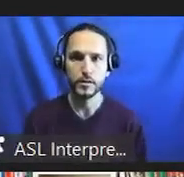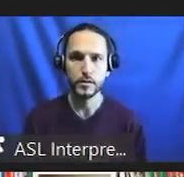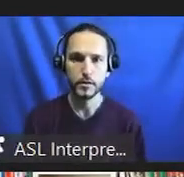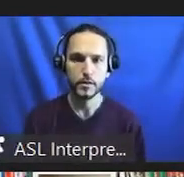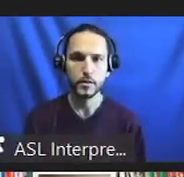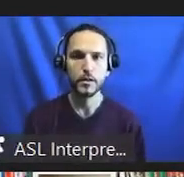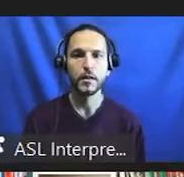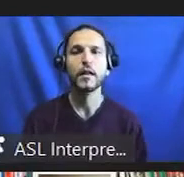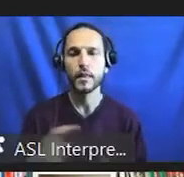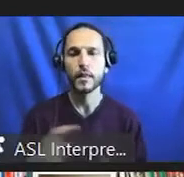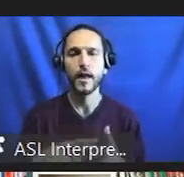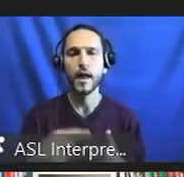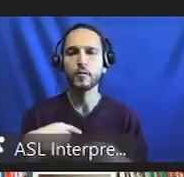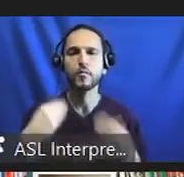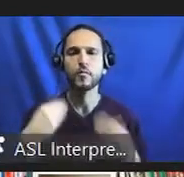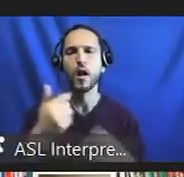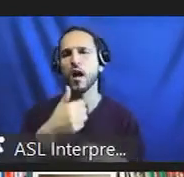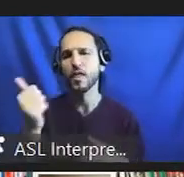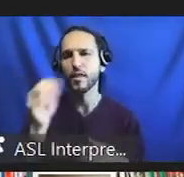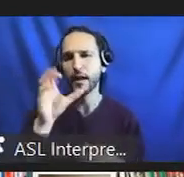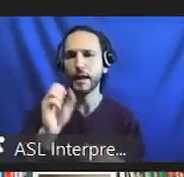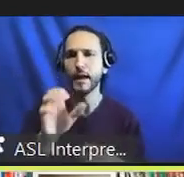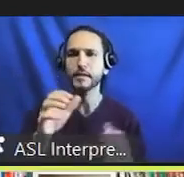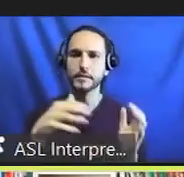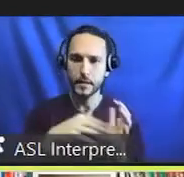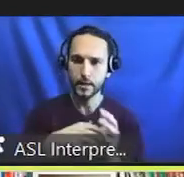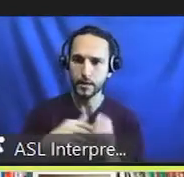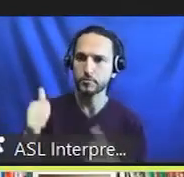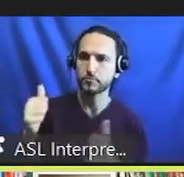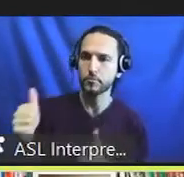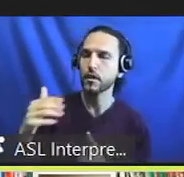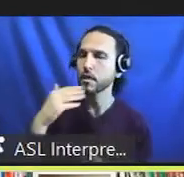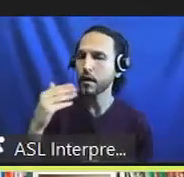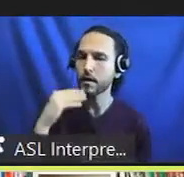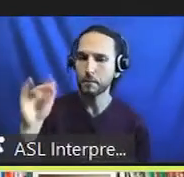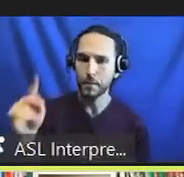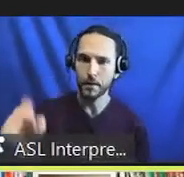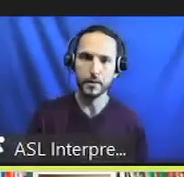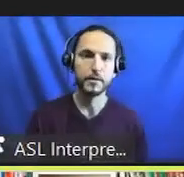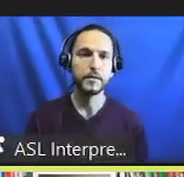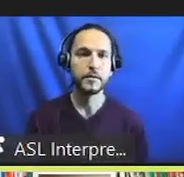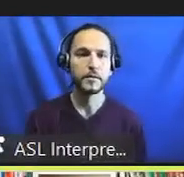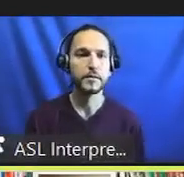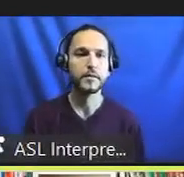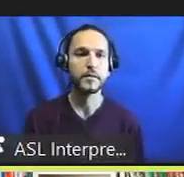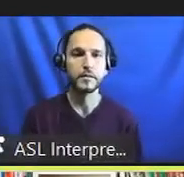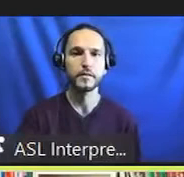and give you a couple of case studies. Great, Mike. Thanks a lot. Right.